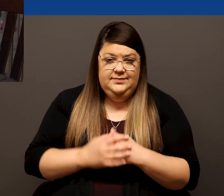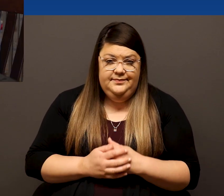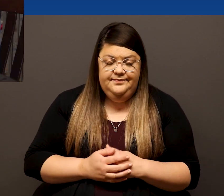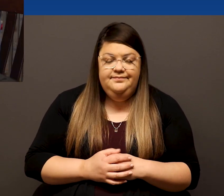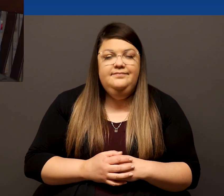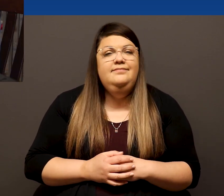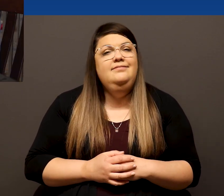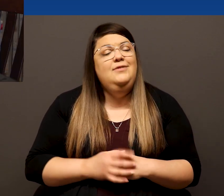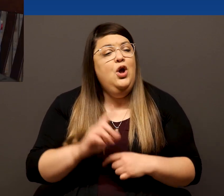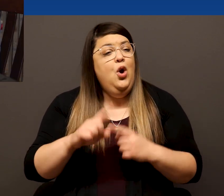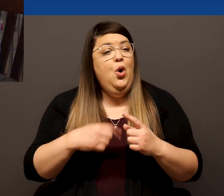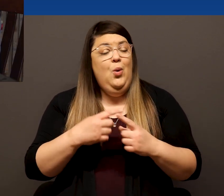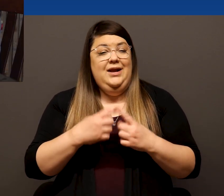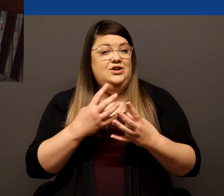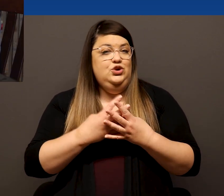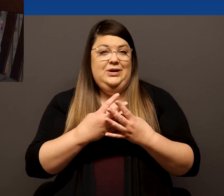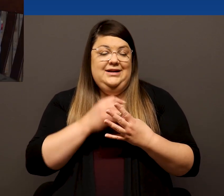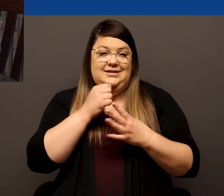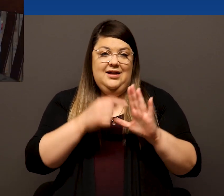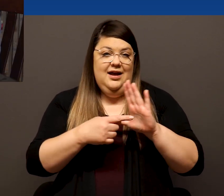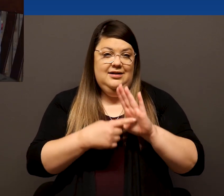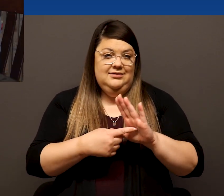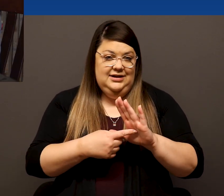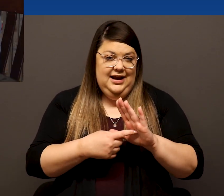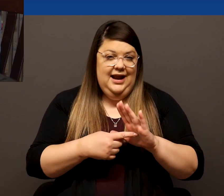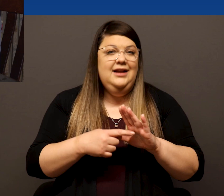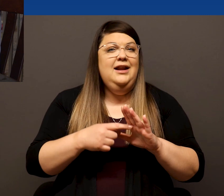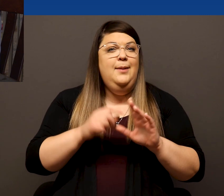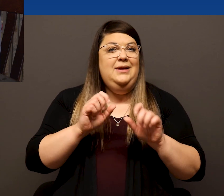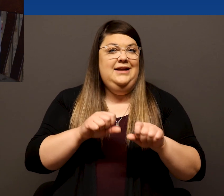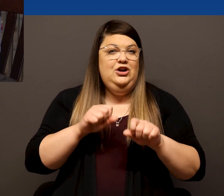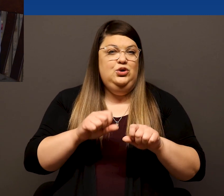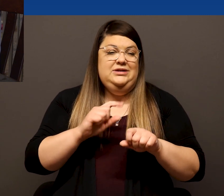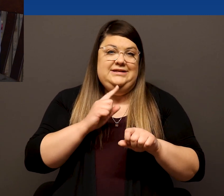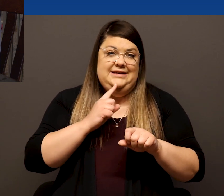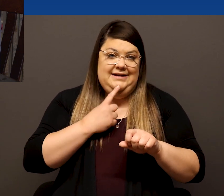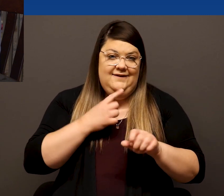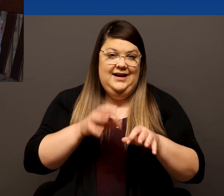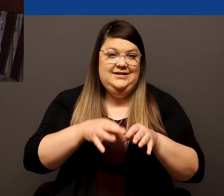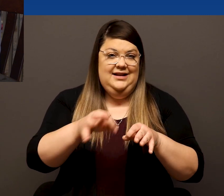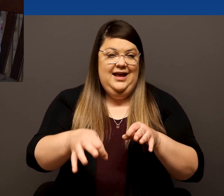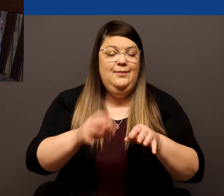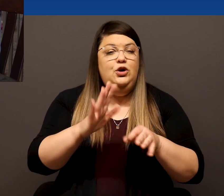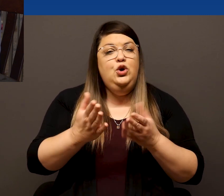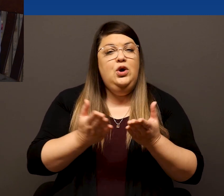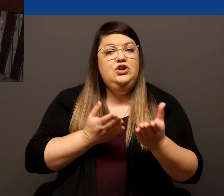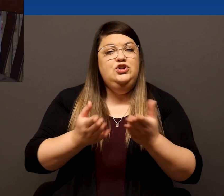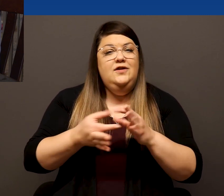[Narrator] When a screening does not indicate a potential significant delay, your service coordinator will review your rights